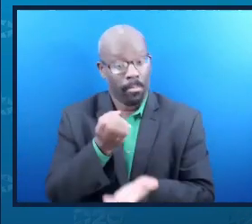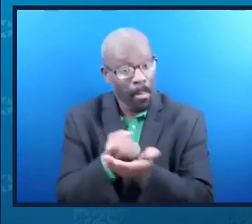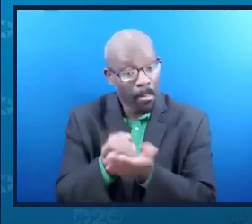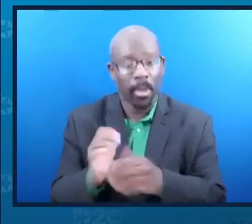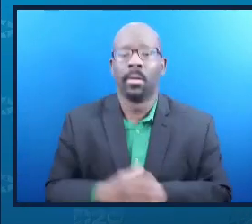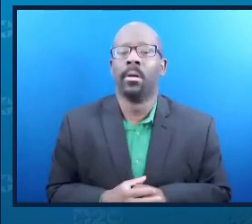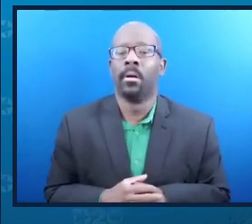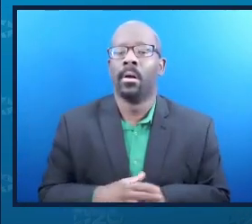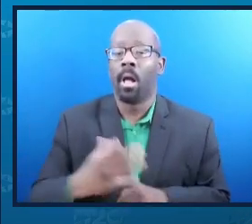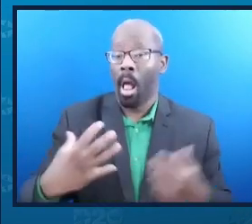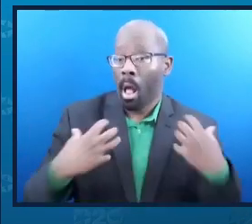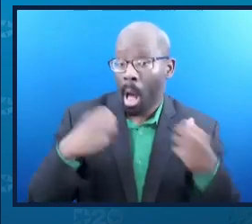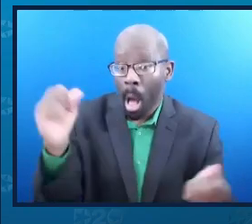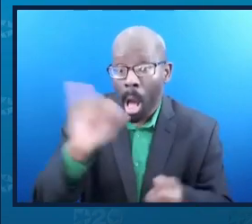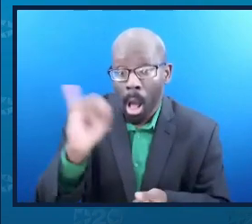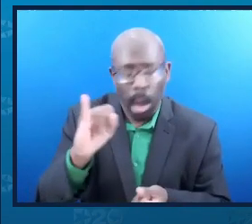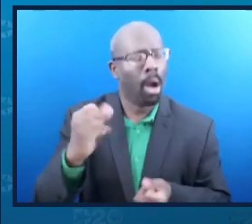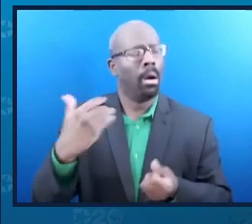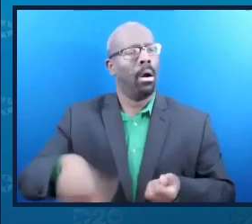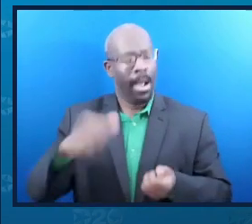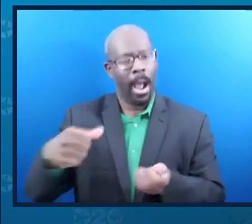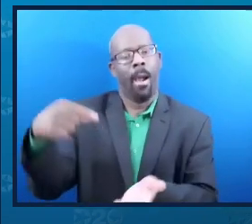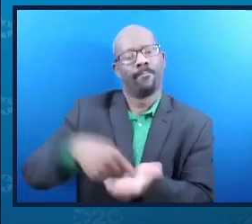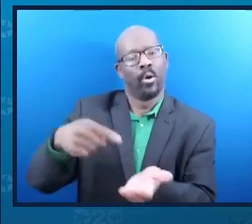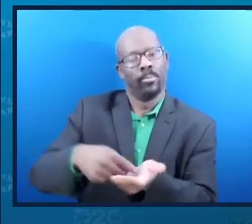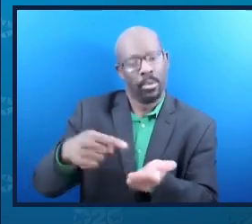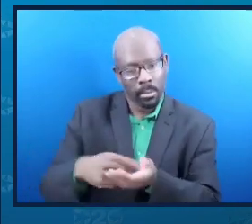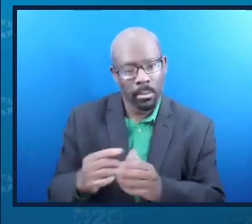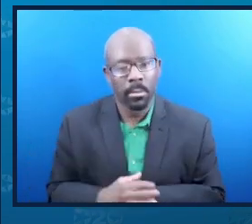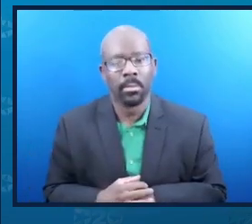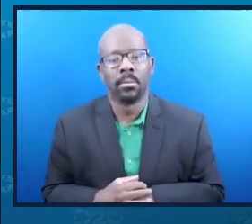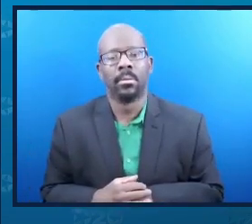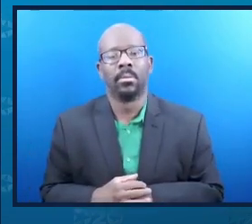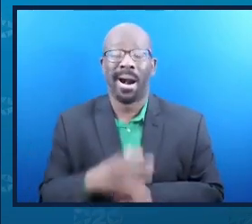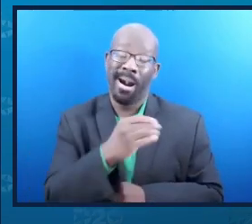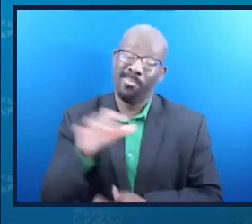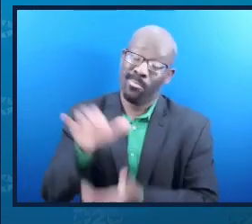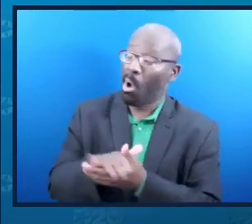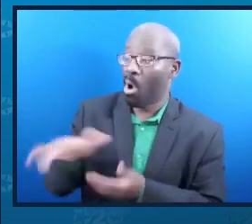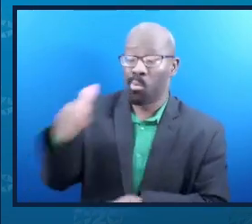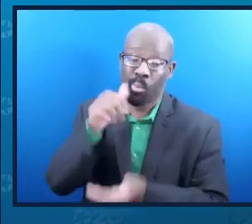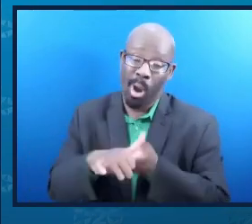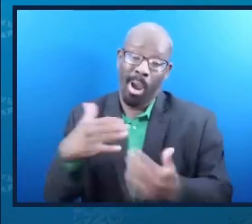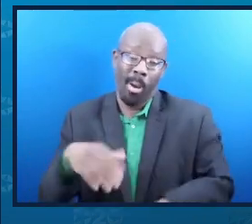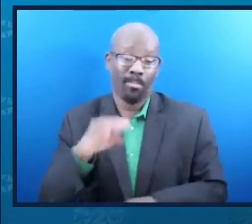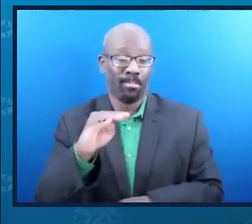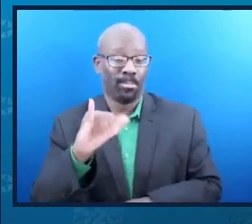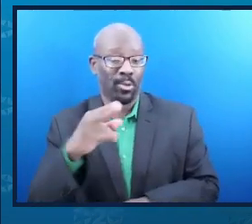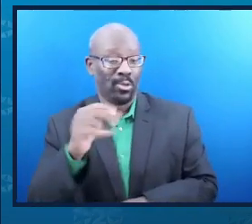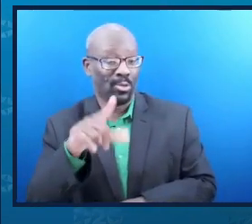LOT OF GOOD DECISIONS. MAKING HEALTHCARE MORE AFFORDABLE AND ACCESSIBLE. RESCUING OUR ECONOMY AND PROTECTING AMERICAN JOBS.